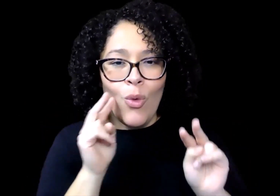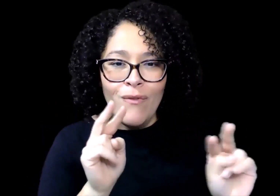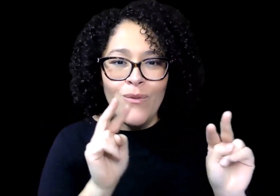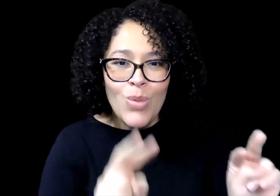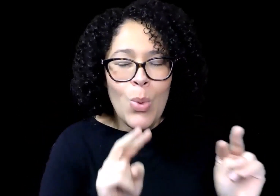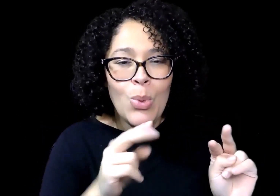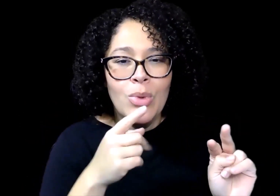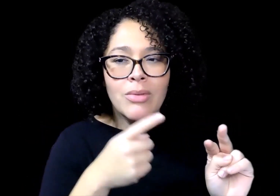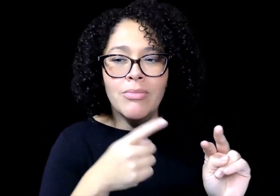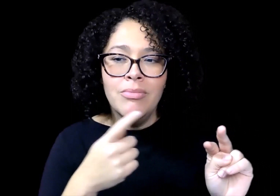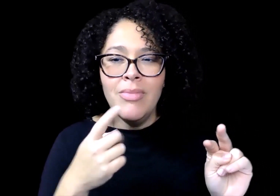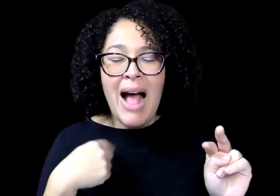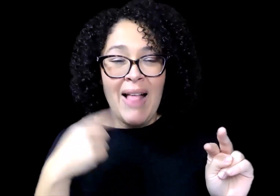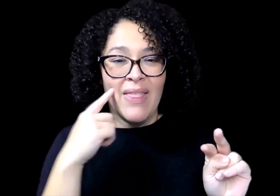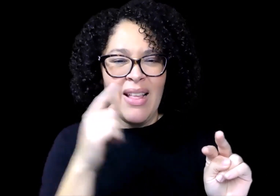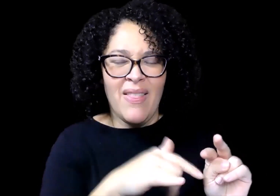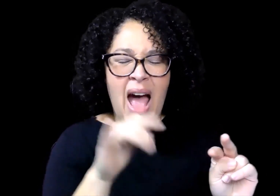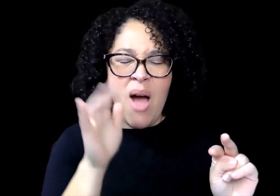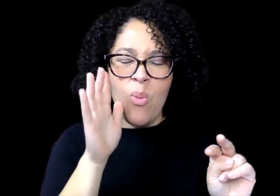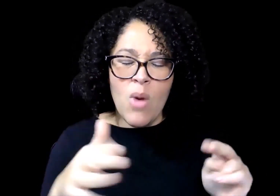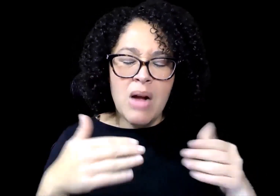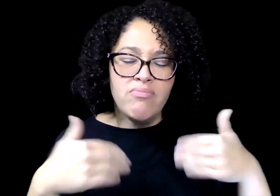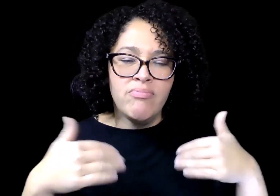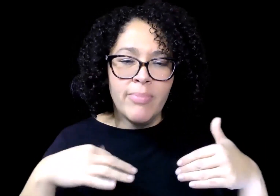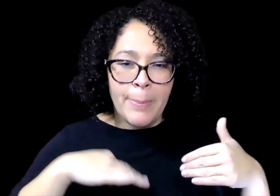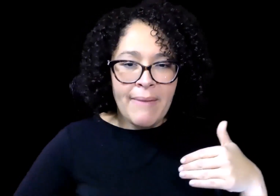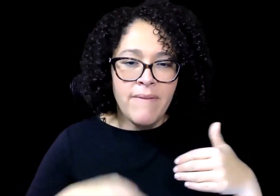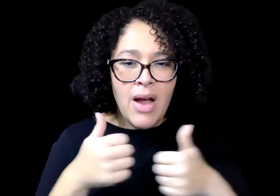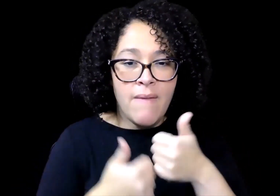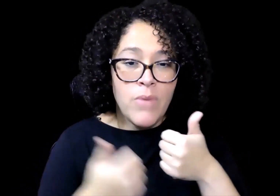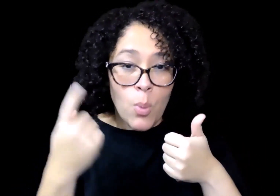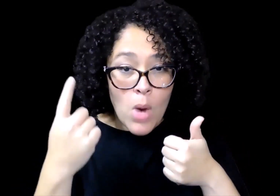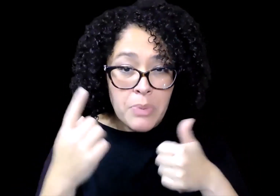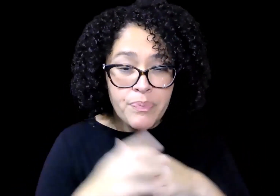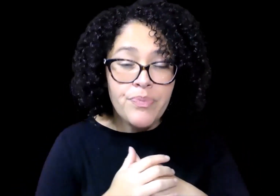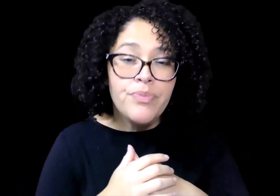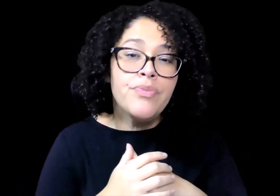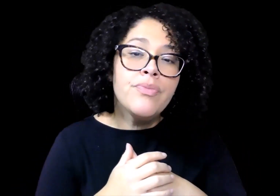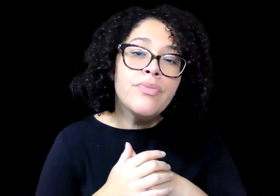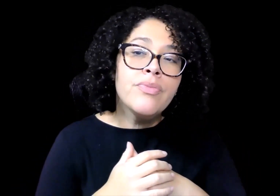to be encourage deaf people I really look forward to this net conversation because